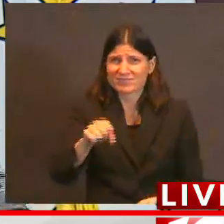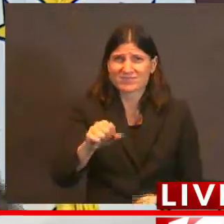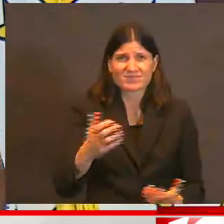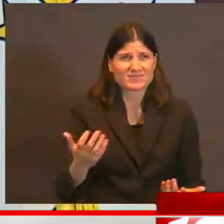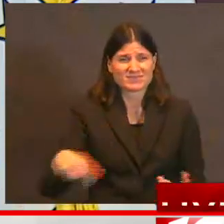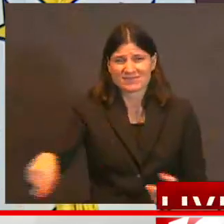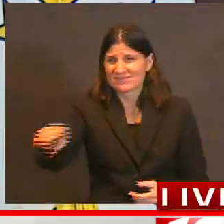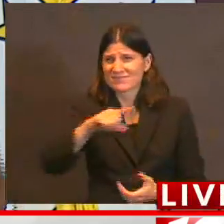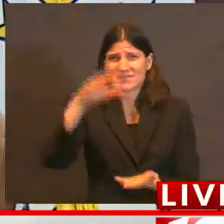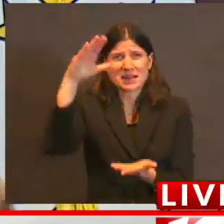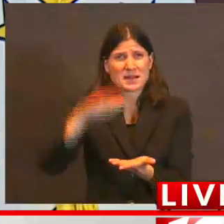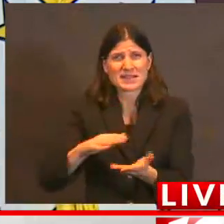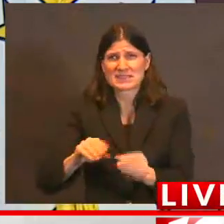WITHIN THE SCHOOL COMMUNITY